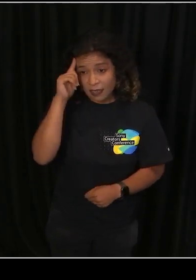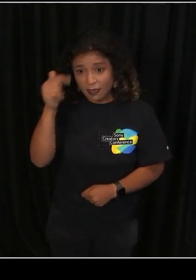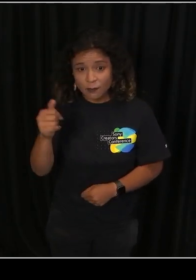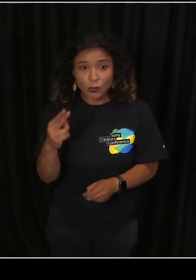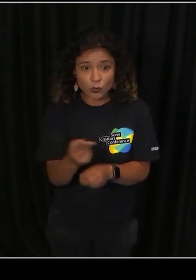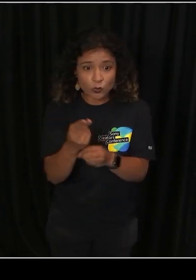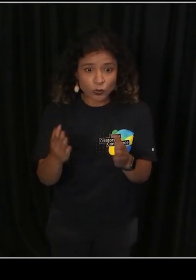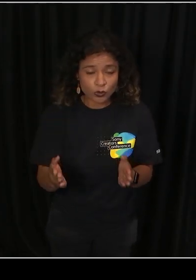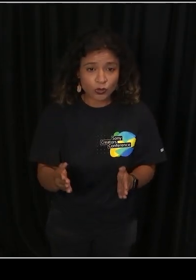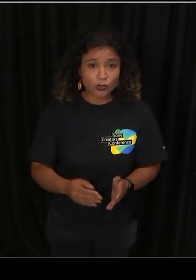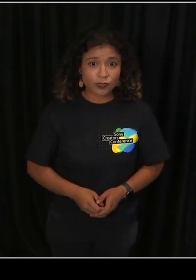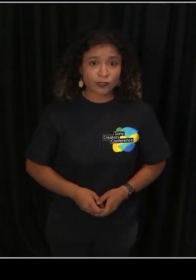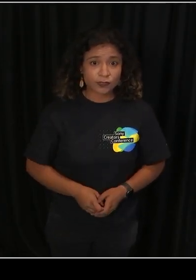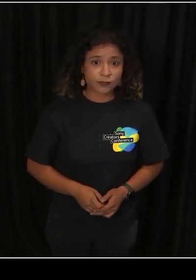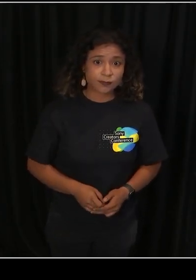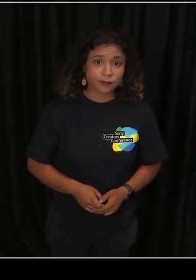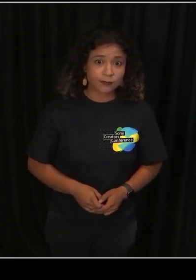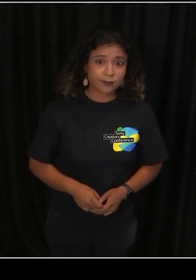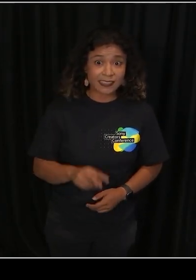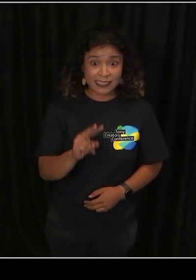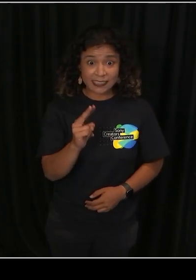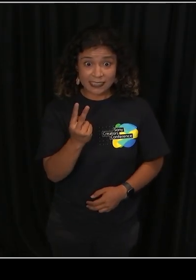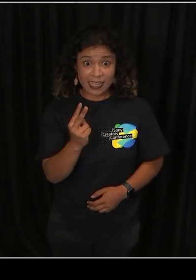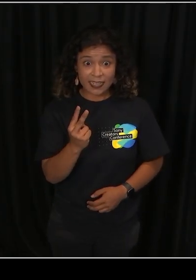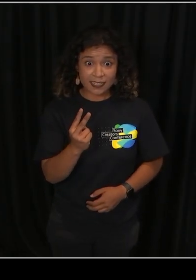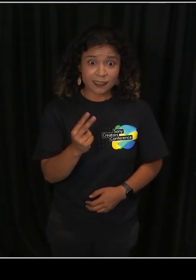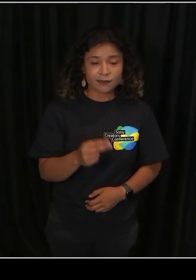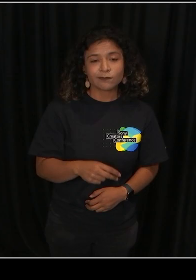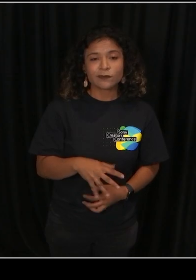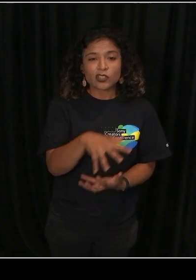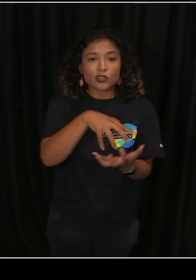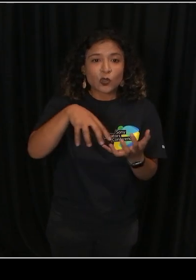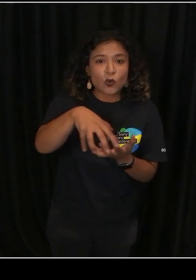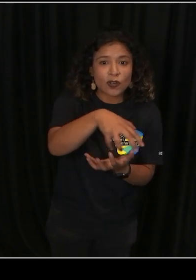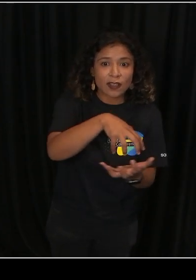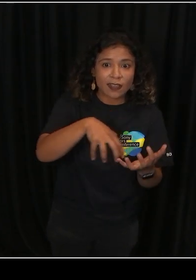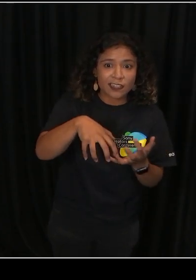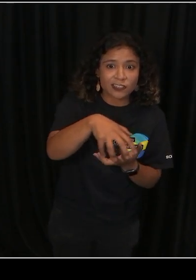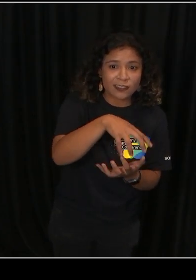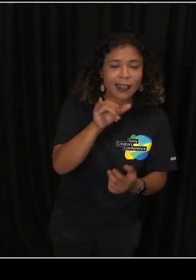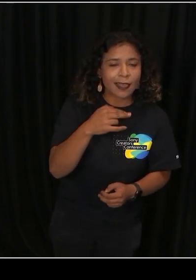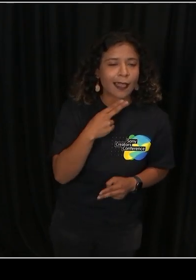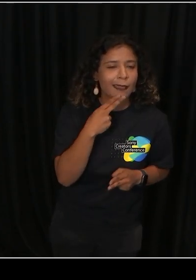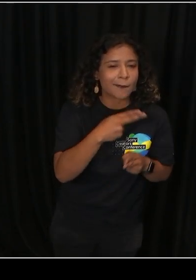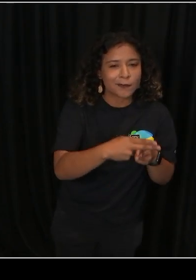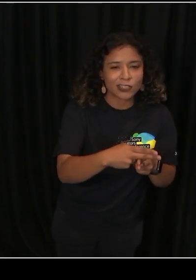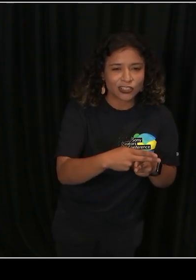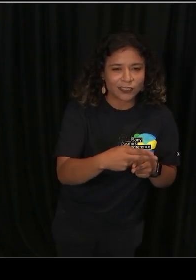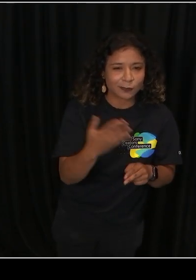The second is the again, the socialization. As I mentioned, Adidas, right?